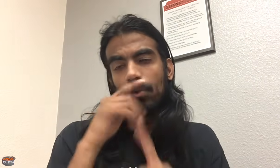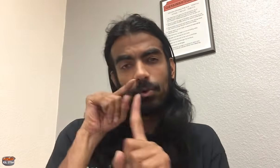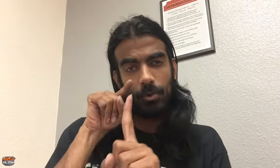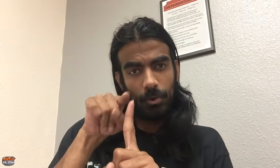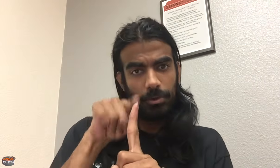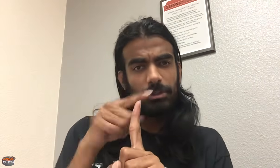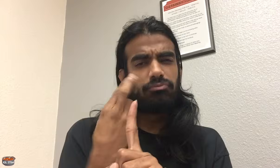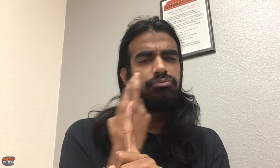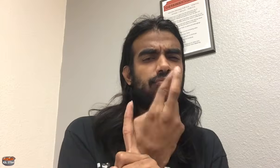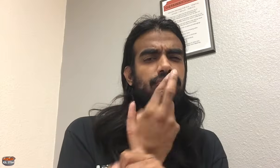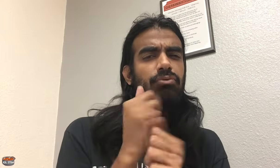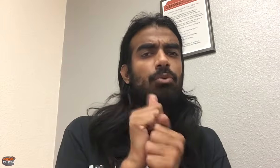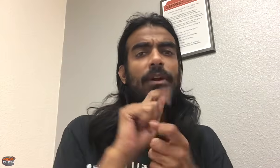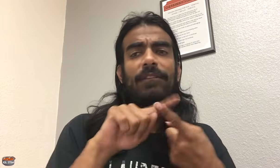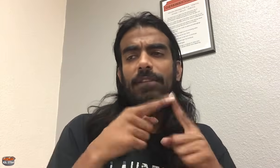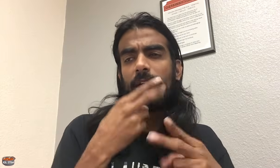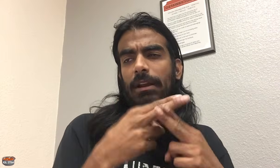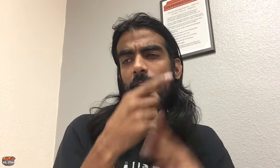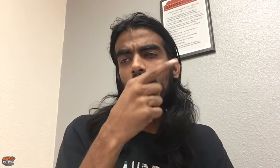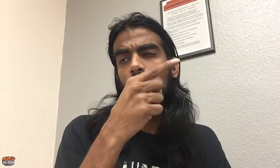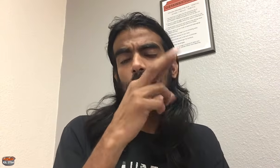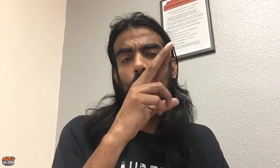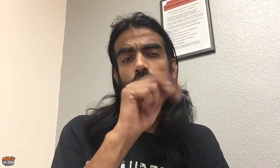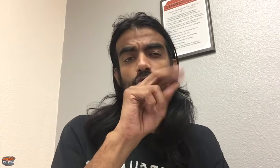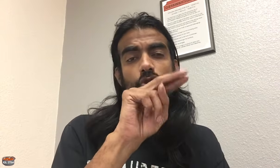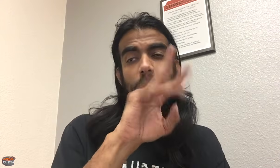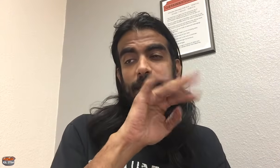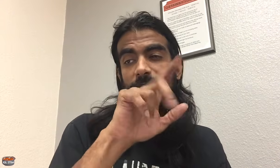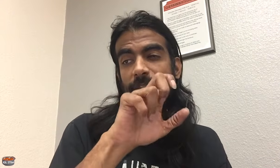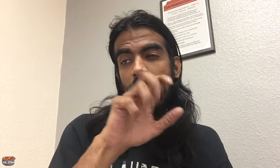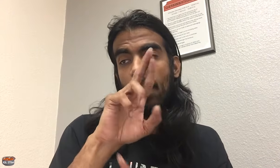He was good friends with a person by the name